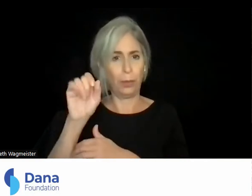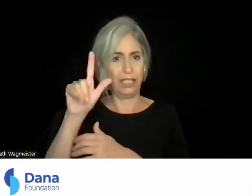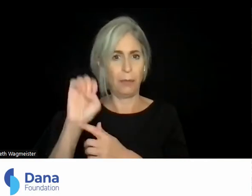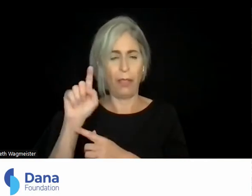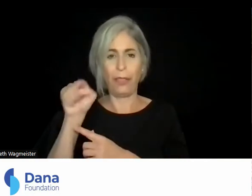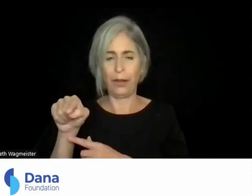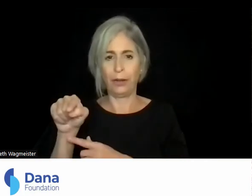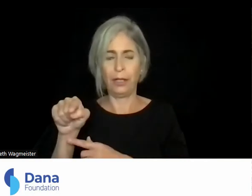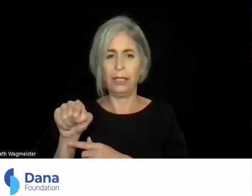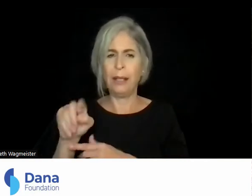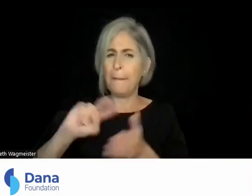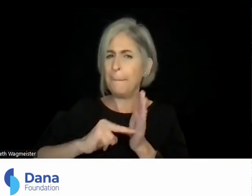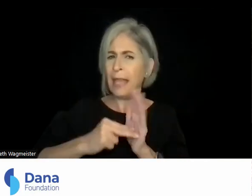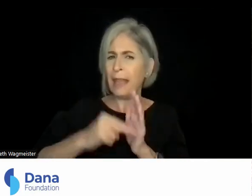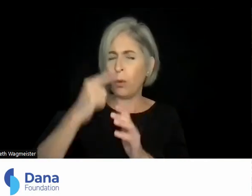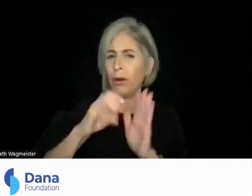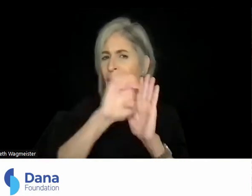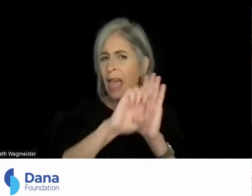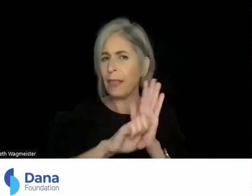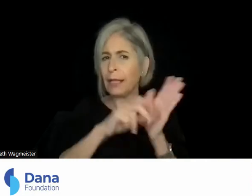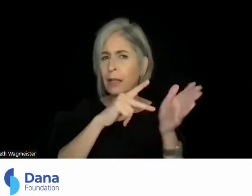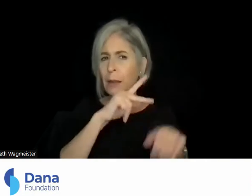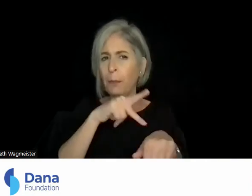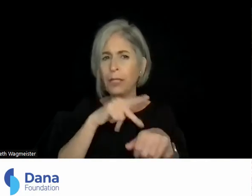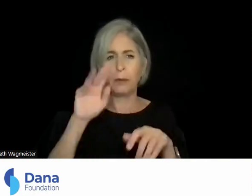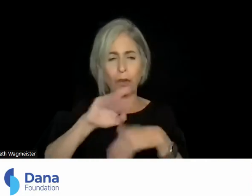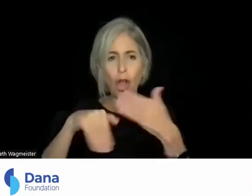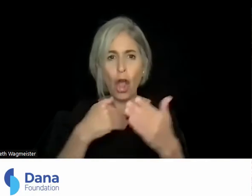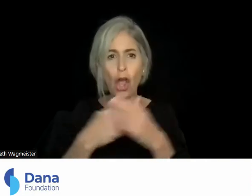Beaumont report, that is the third principle of the Beaumont report and